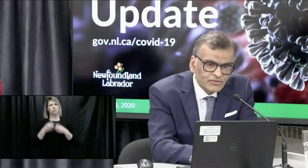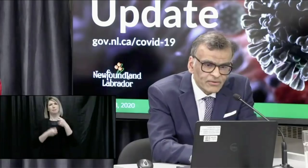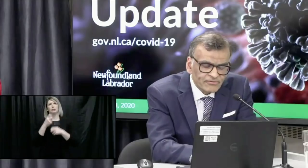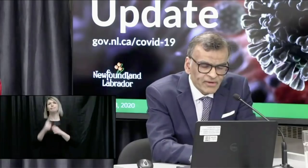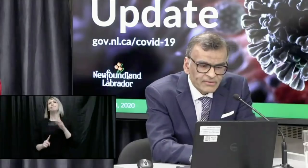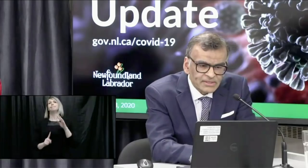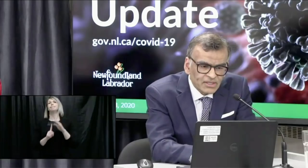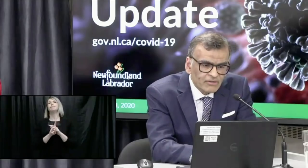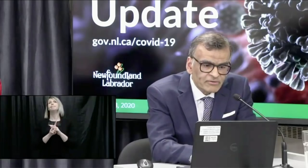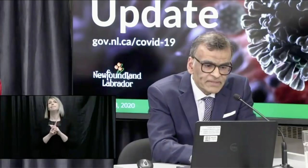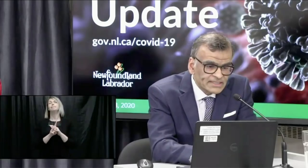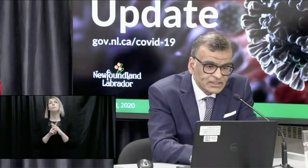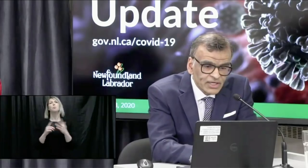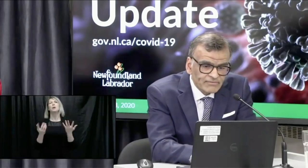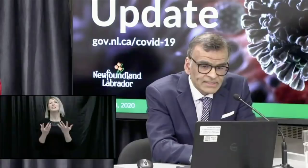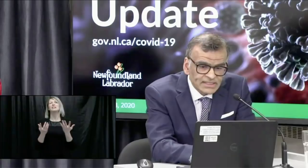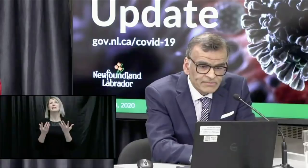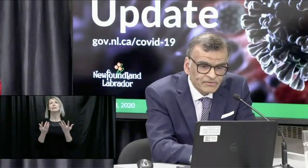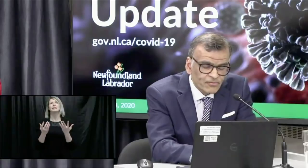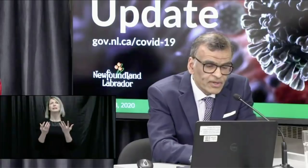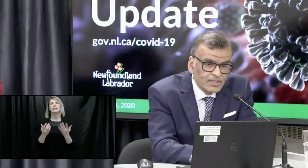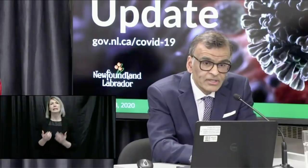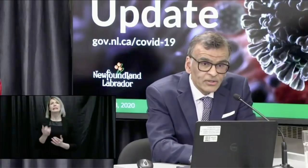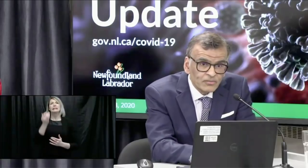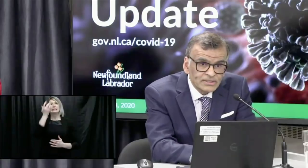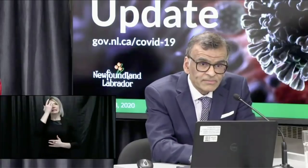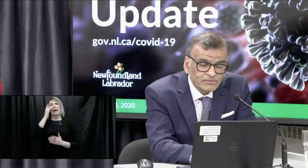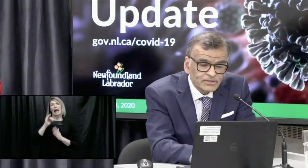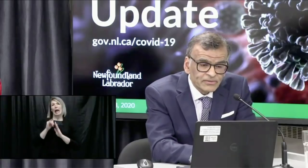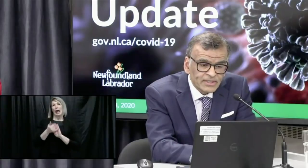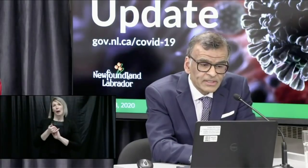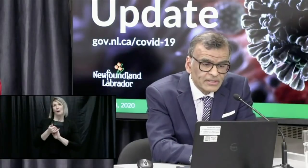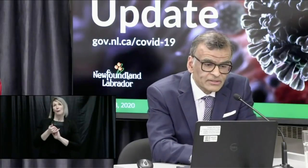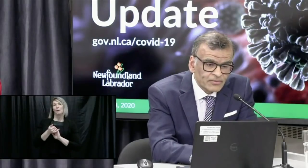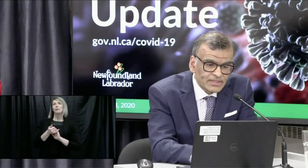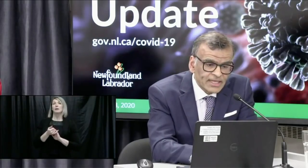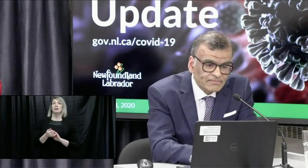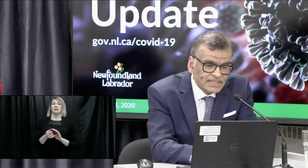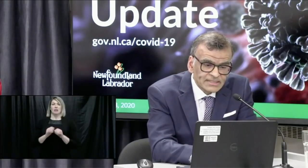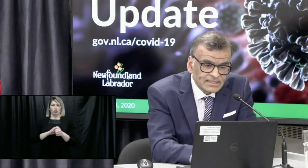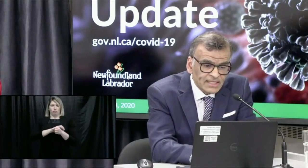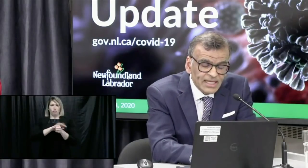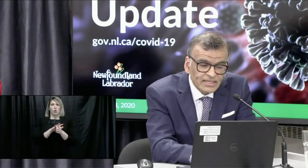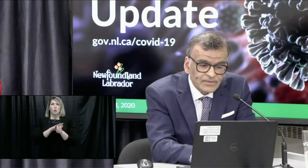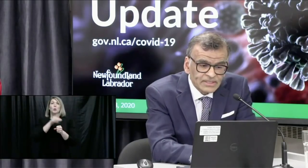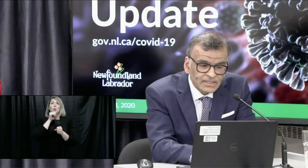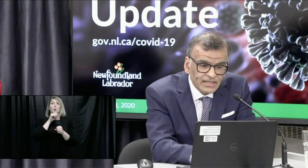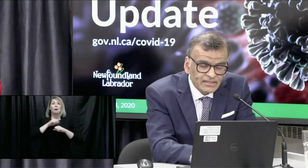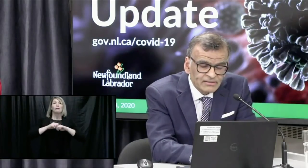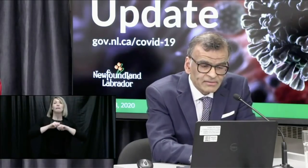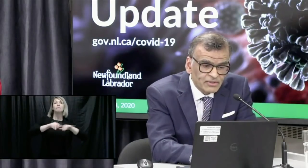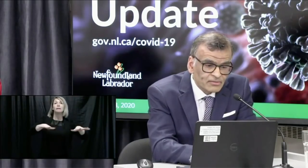CONSEQUENCES OF HAVING COVID-19. SO THIS IS A NOVEL CORONAVIRUS. NOVEL MEANS YOU HAVEN'T SEEN IT BEFORE.